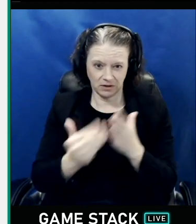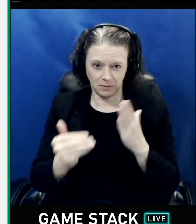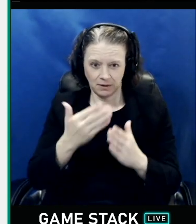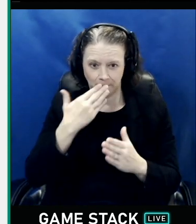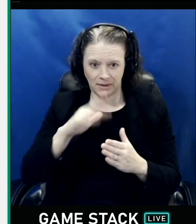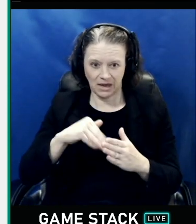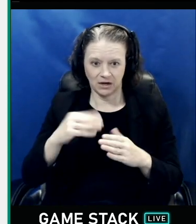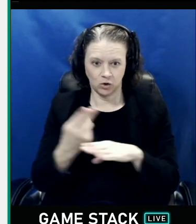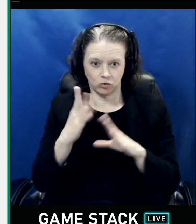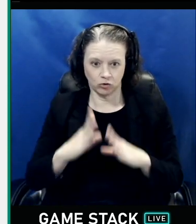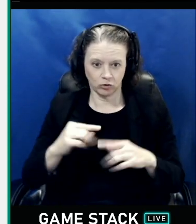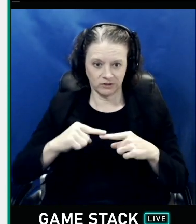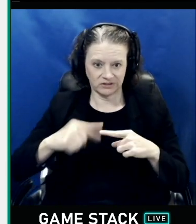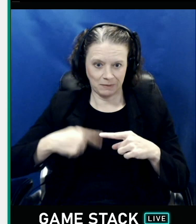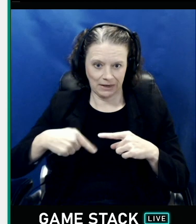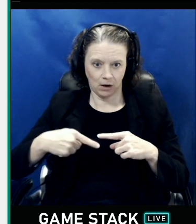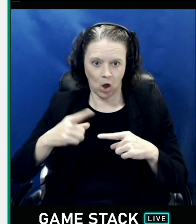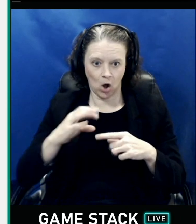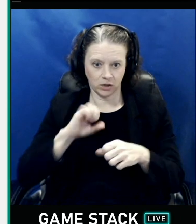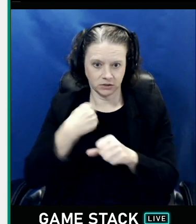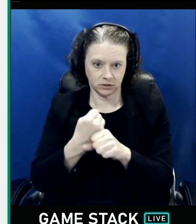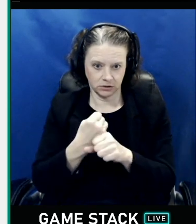Note this example requires some initialization in main.